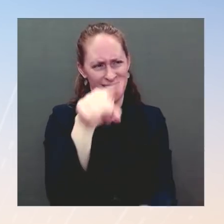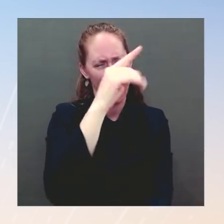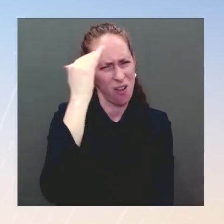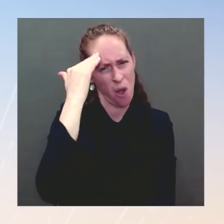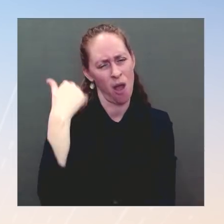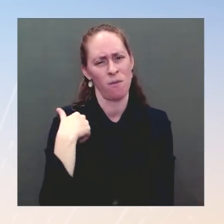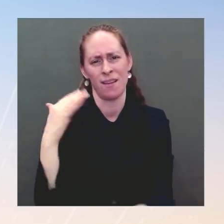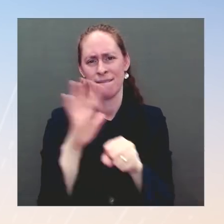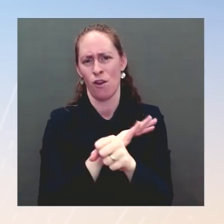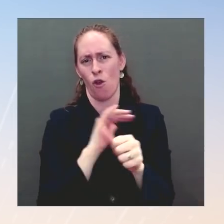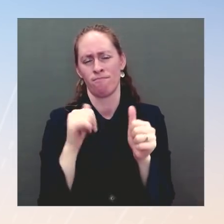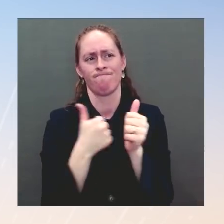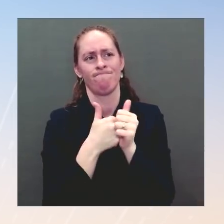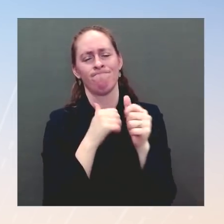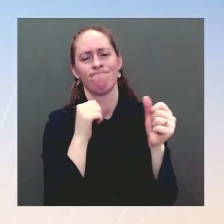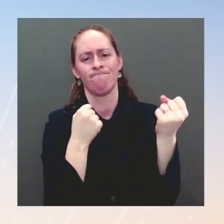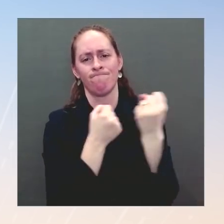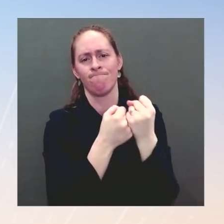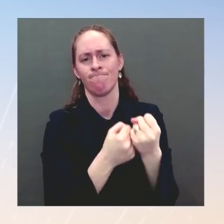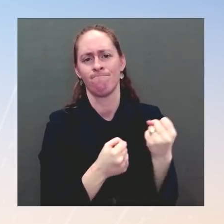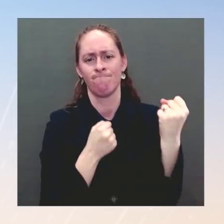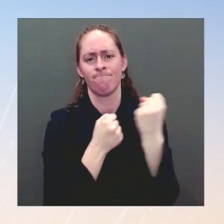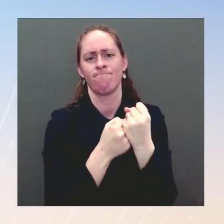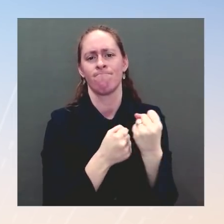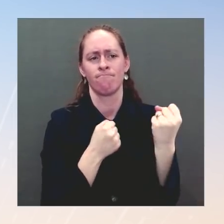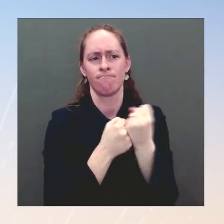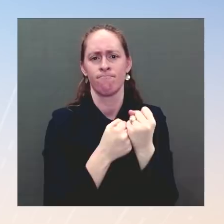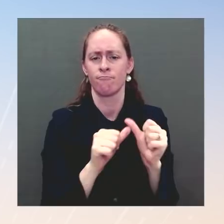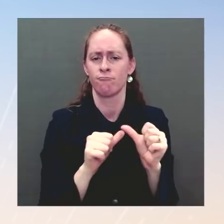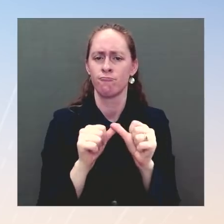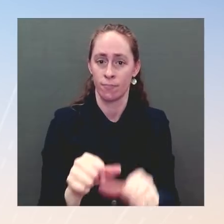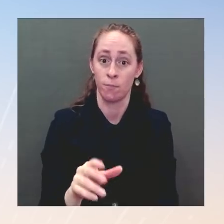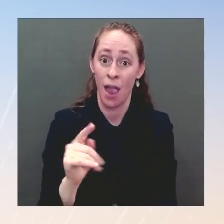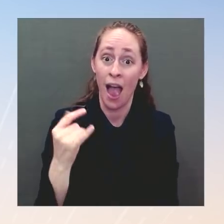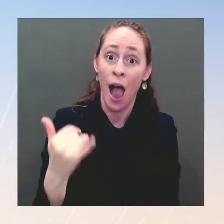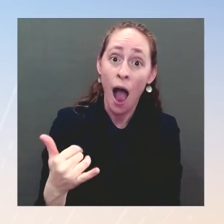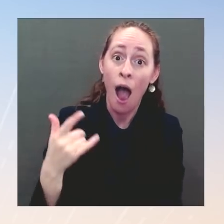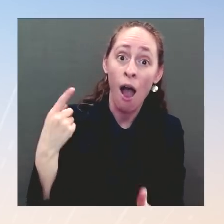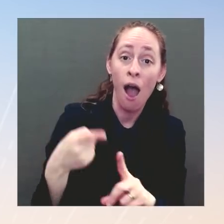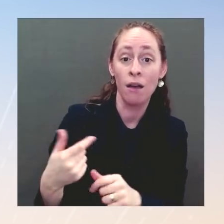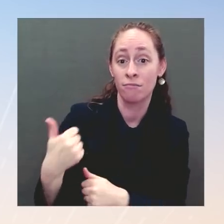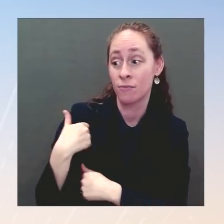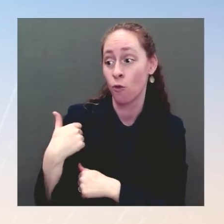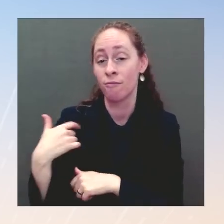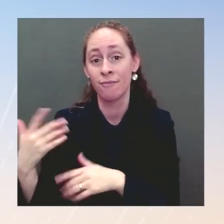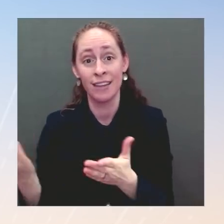But the President is not sending U.S. troops to fight in Ukraine. That hasn't changed. Go ahead. The Press: Thanks, Jen.